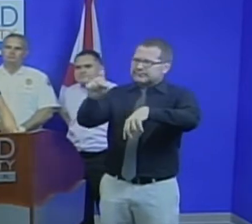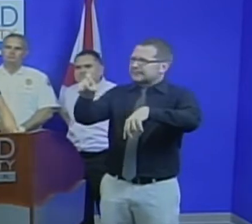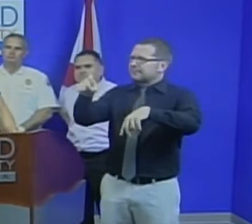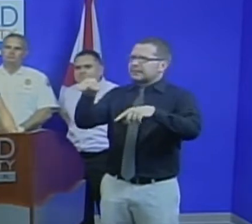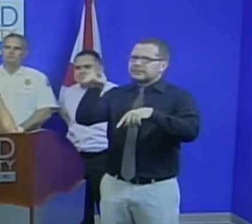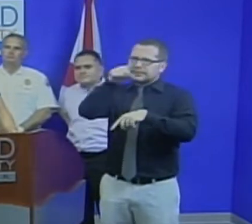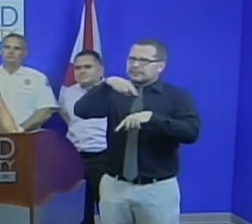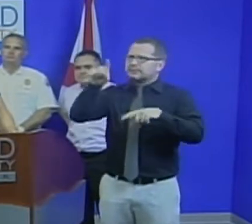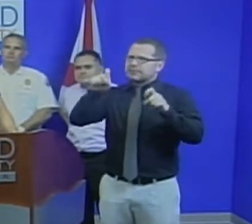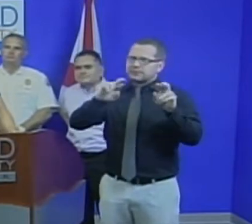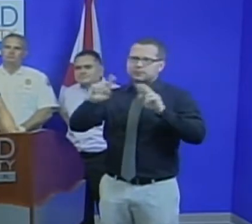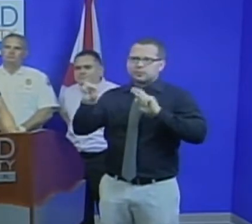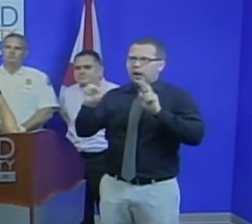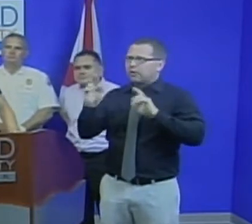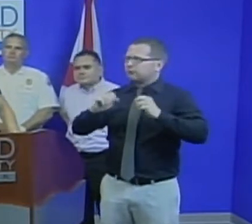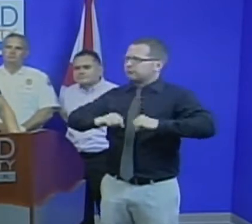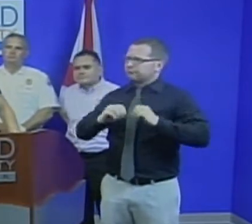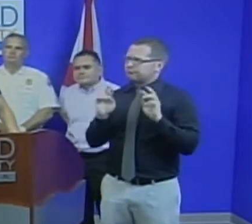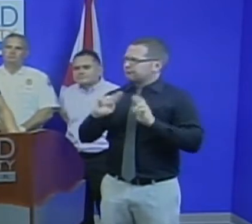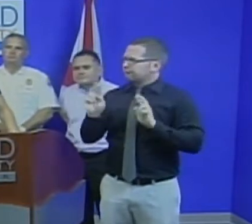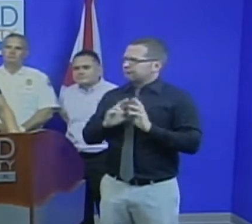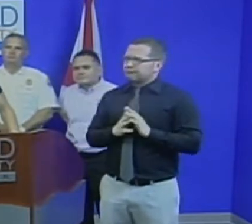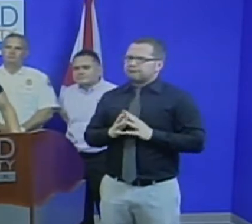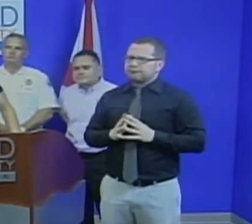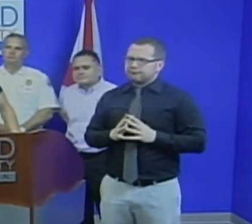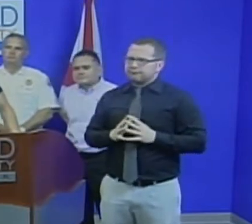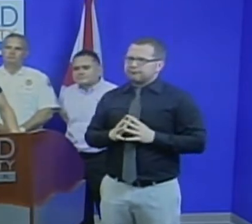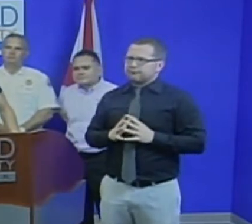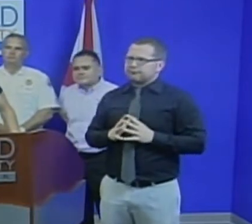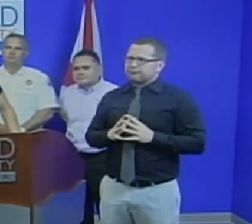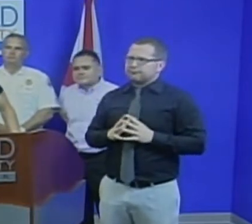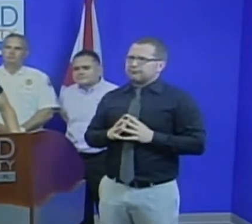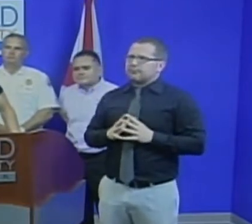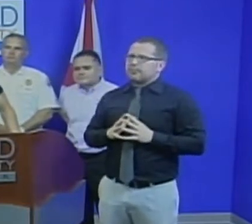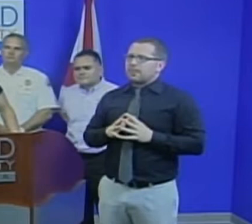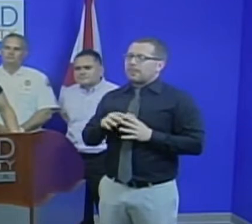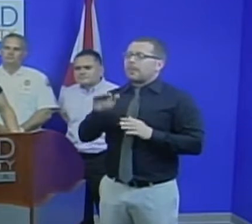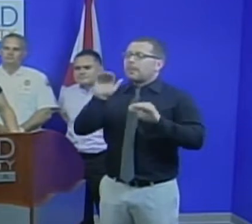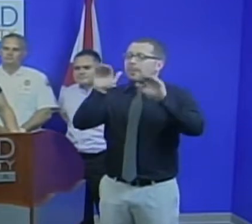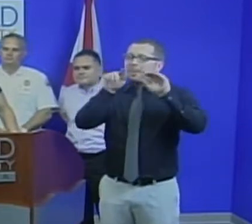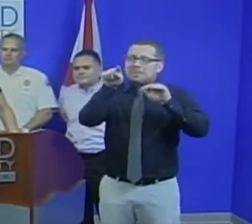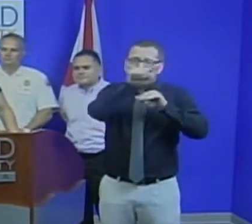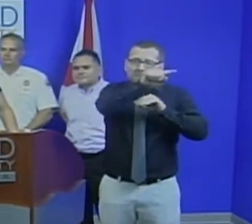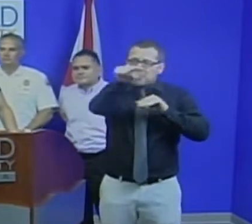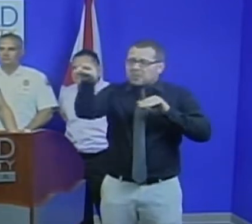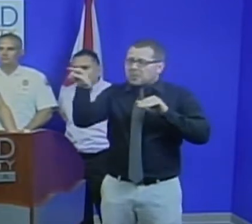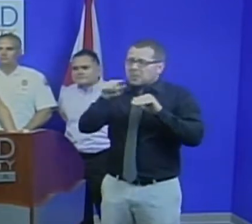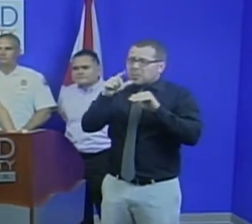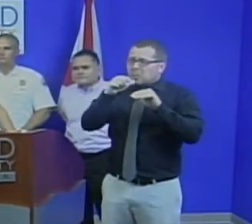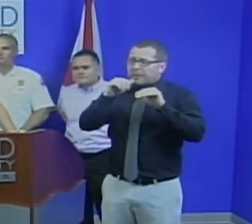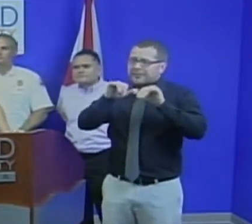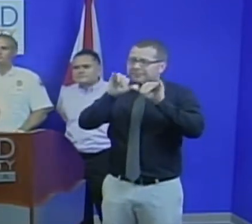IF YOU'RE GOING TO A SHELTER SHELTERS. PLEASE GO TO ONE OF THE IF YOU'RE STAYING IN YOUR HOME,